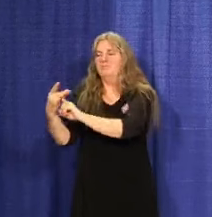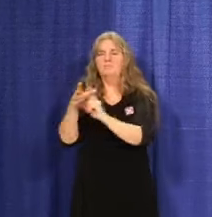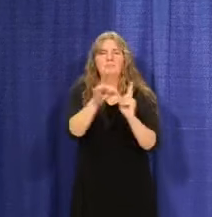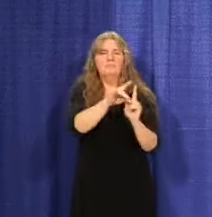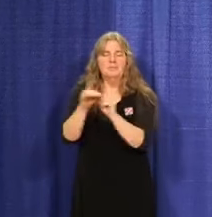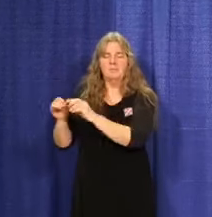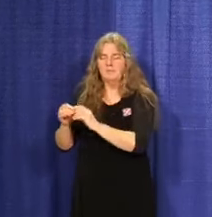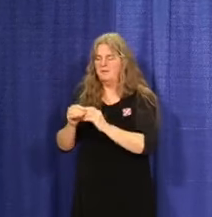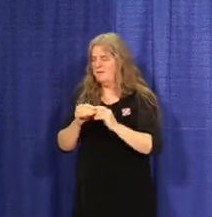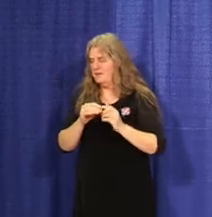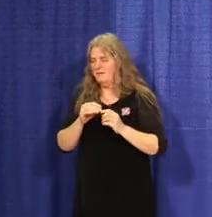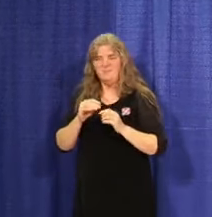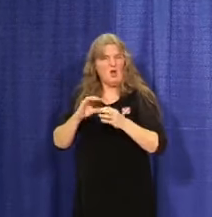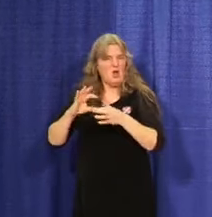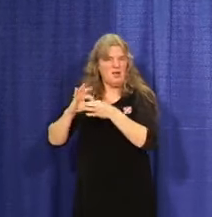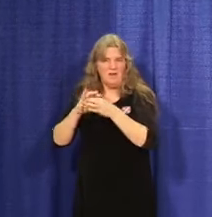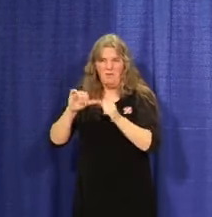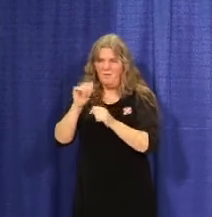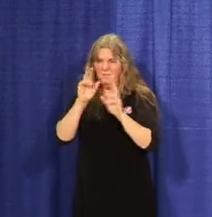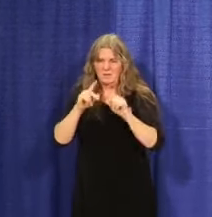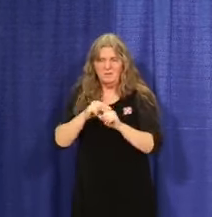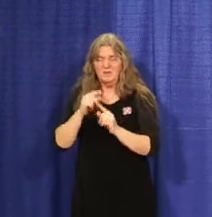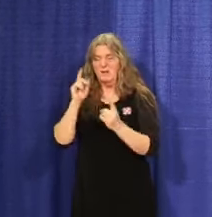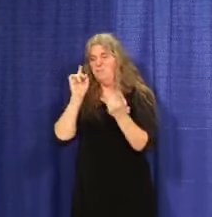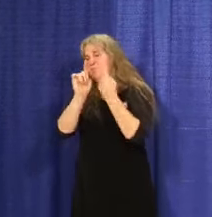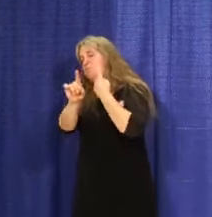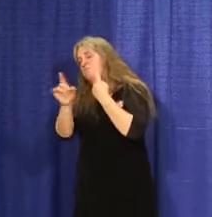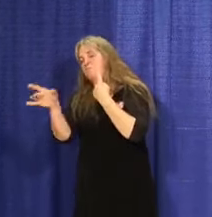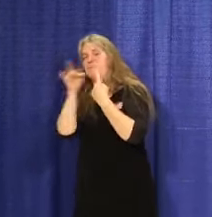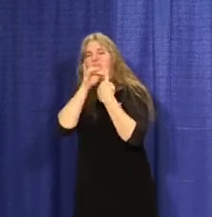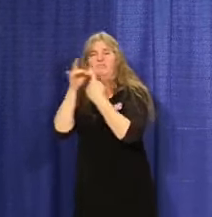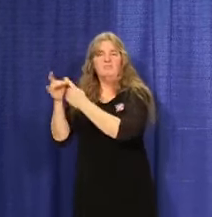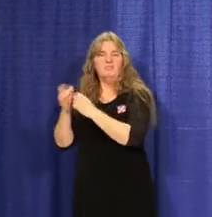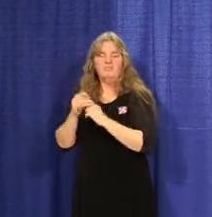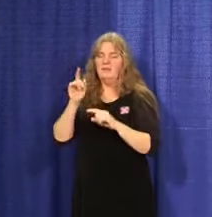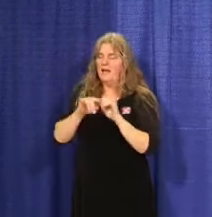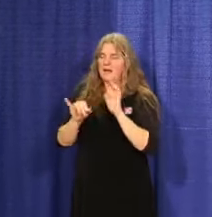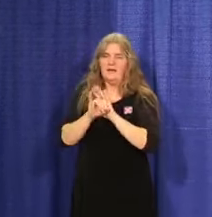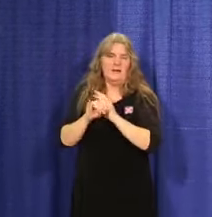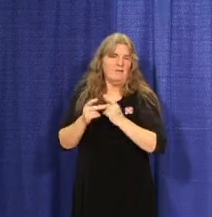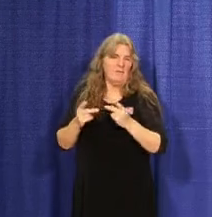outside, or traced to another known case. Some provinces are seeing